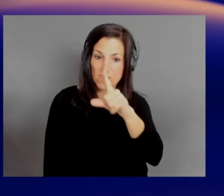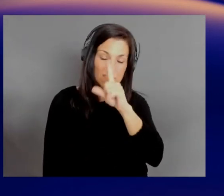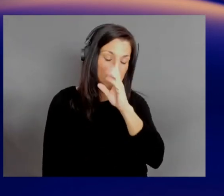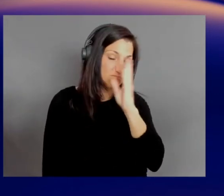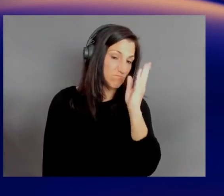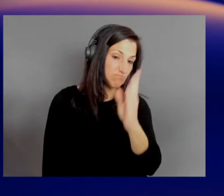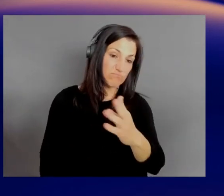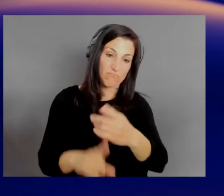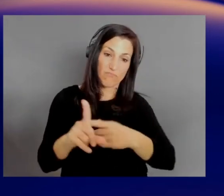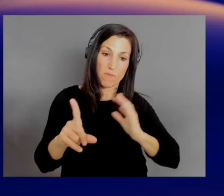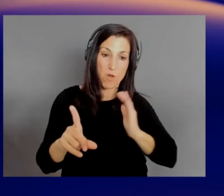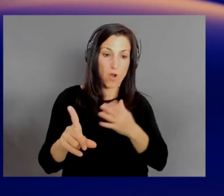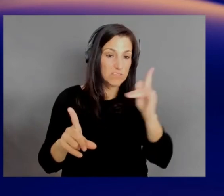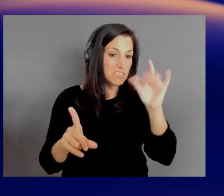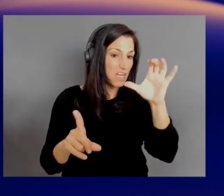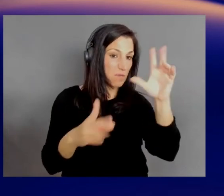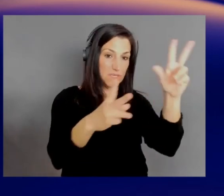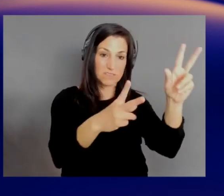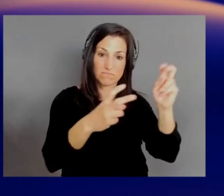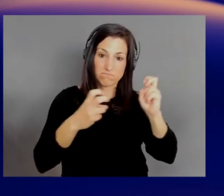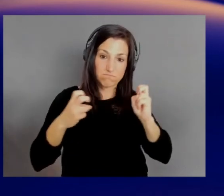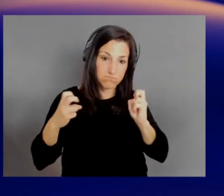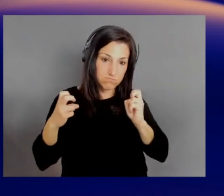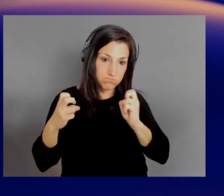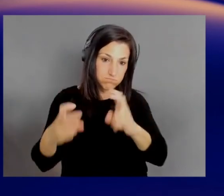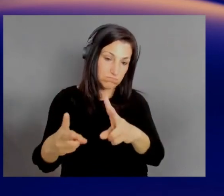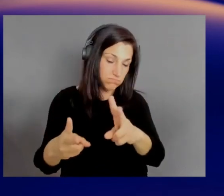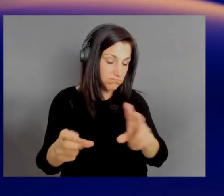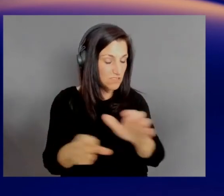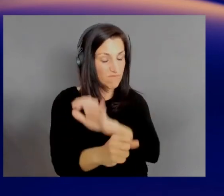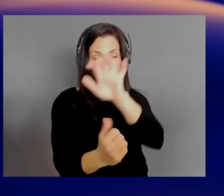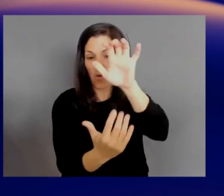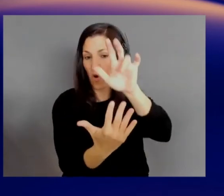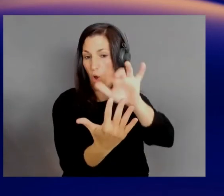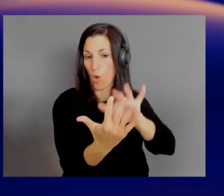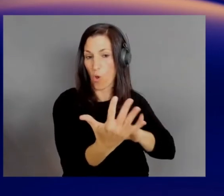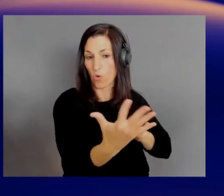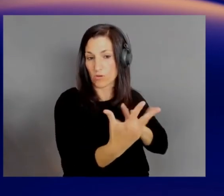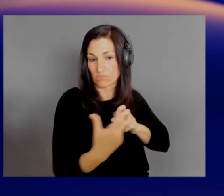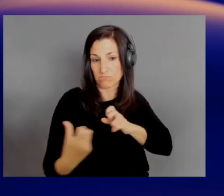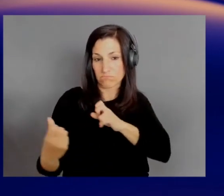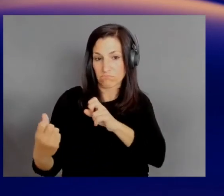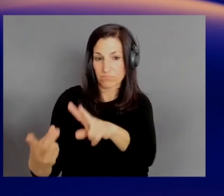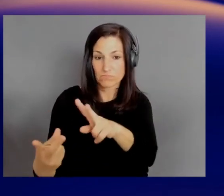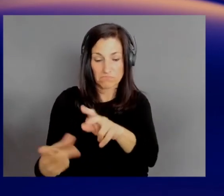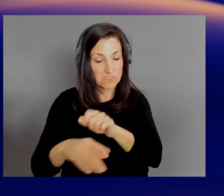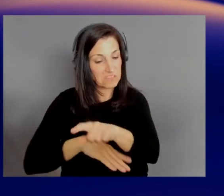So you can pretty much copy and paste this code and be sending emails with SES right away.